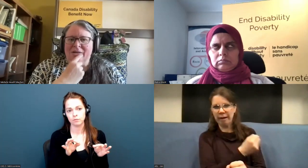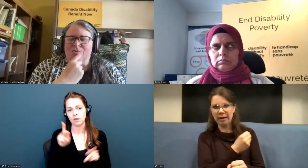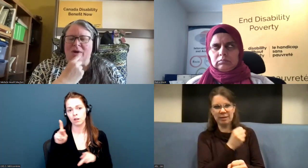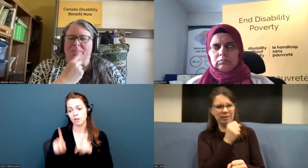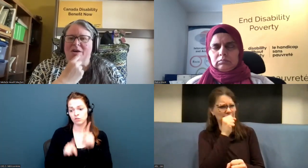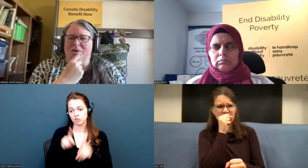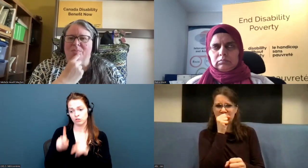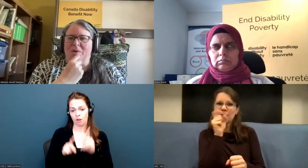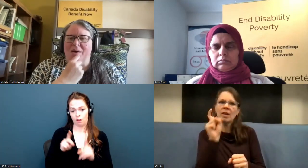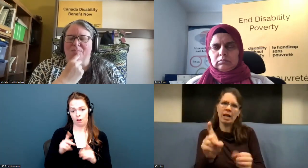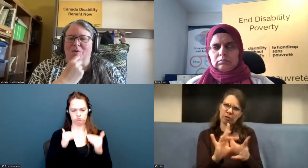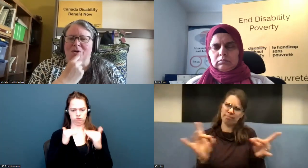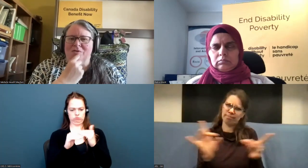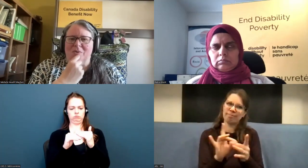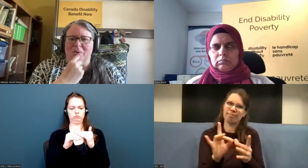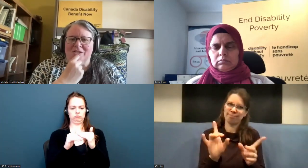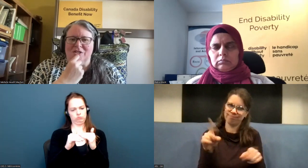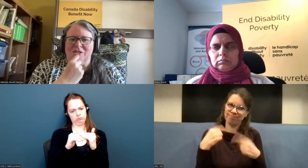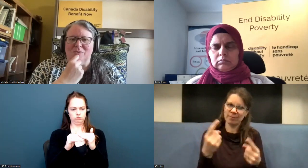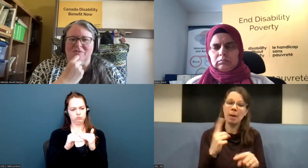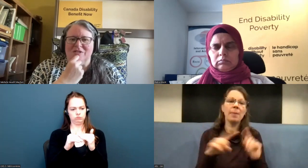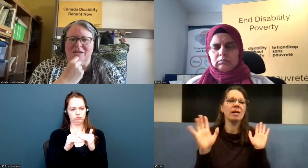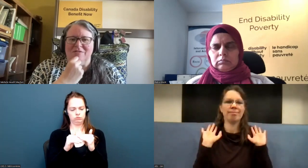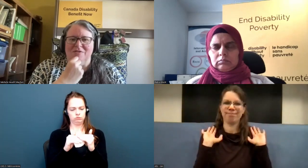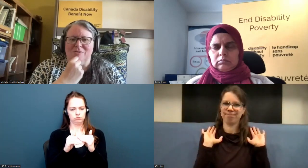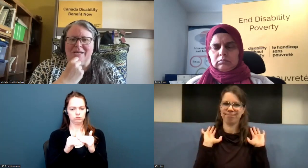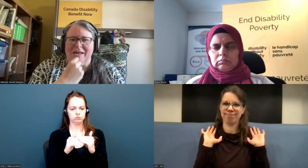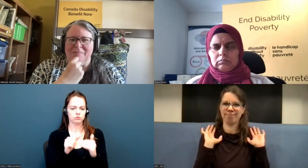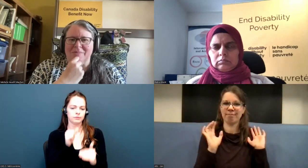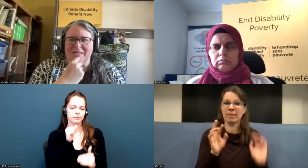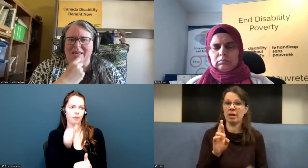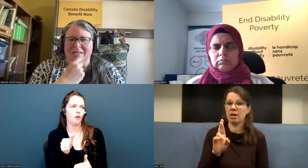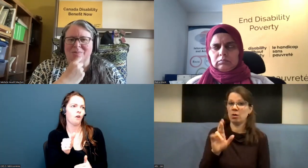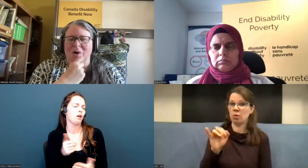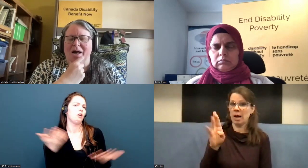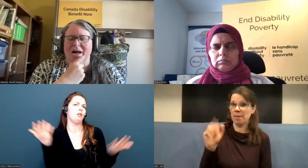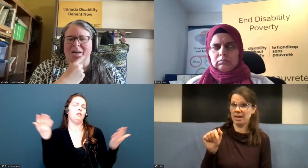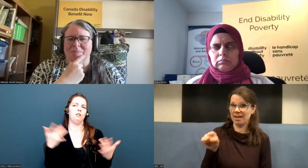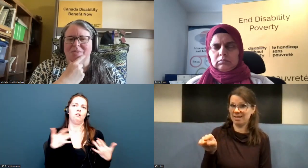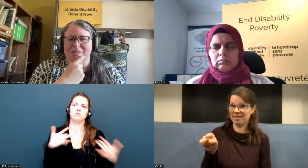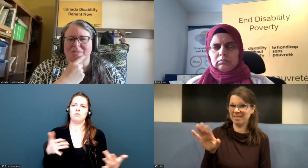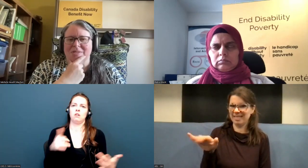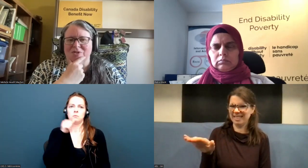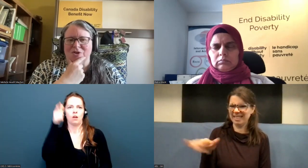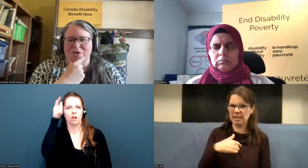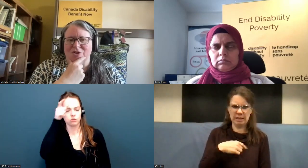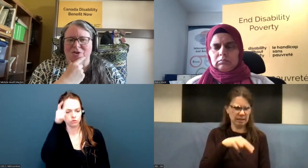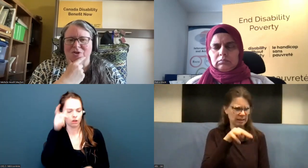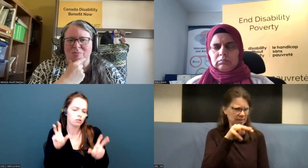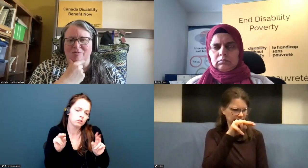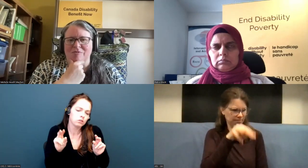RABIA, ONE OF THE QUESTIONS THAT WE'VE SEEN A FEW TIMES IS WHAT HAPPENS IF THE GOVERNMENT